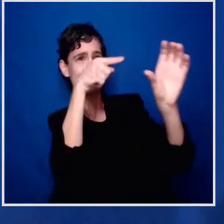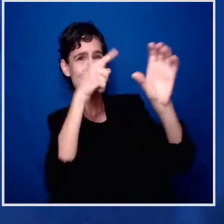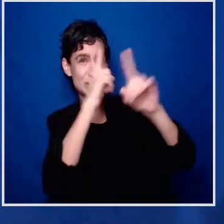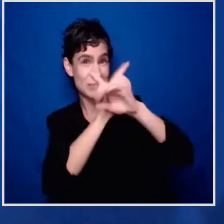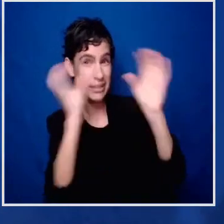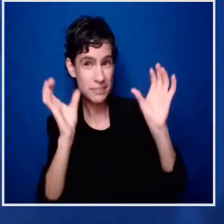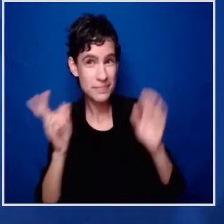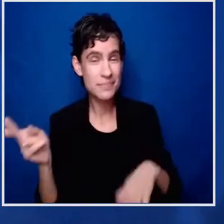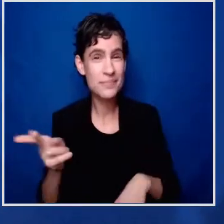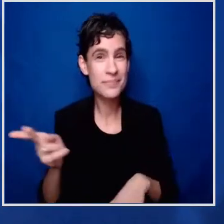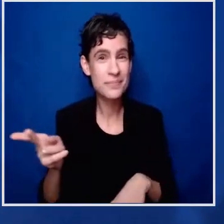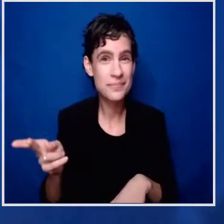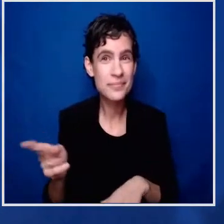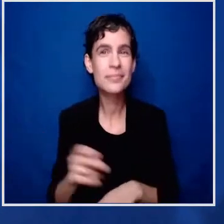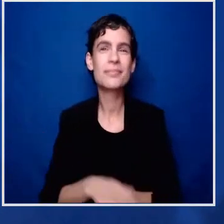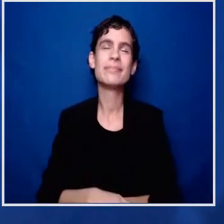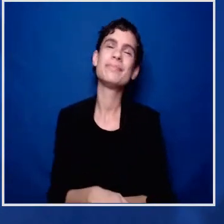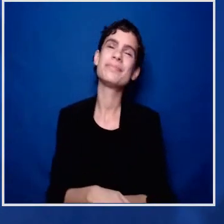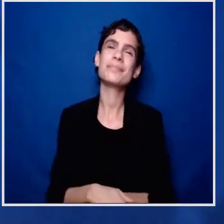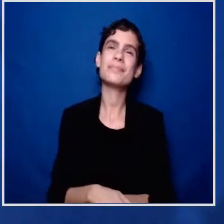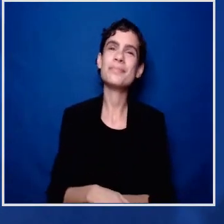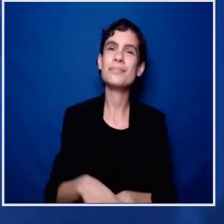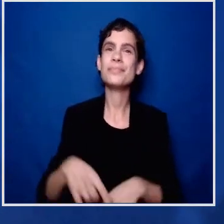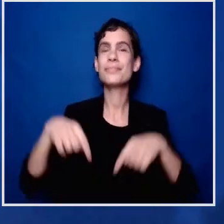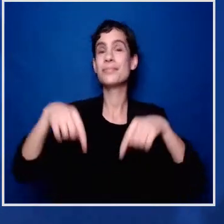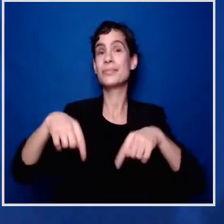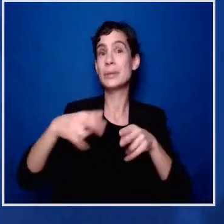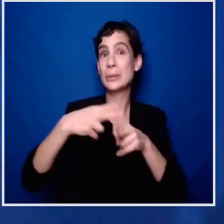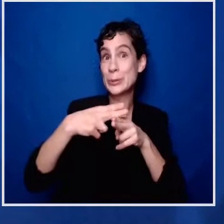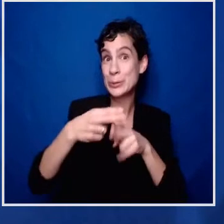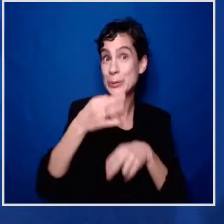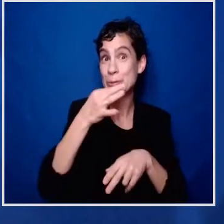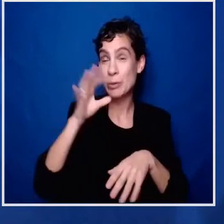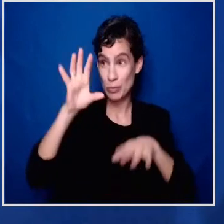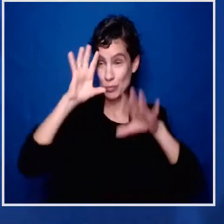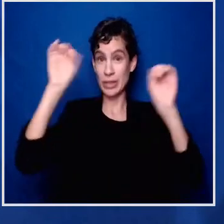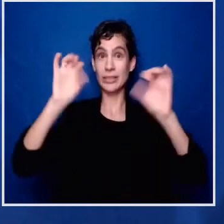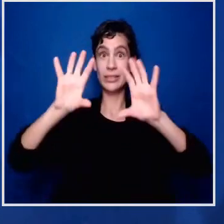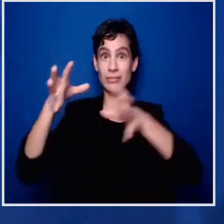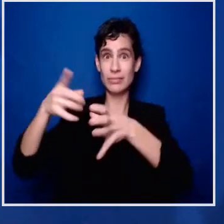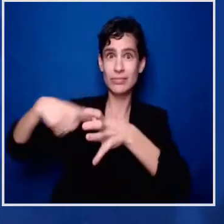DREAM OF IT. AND TO MAKE IT MORE OF A REALITY.